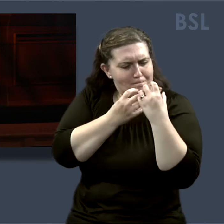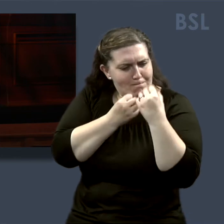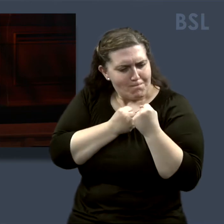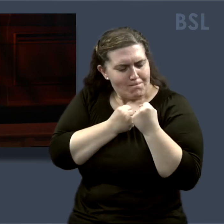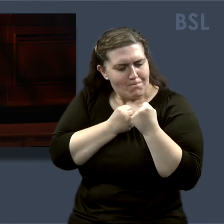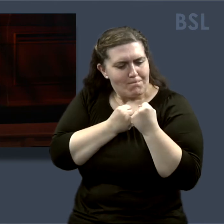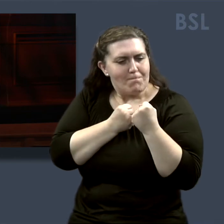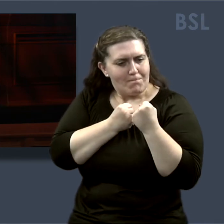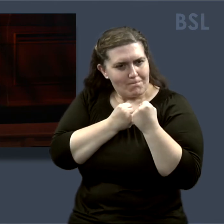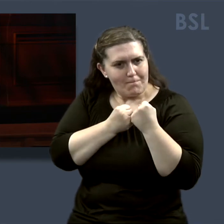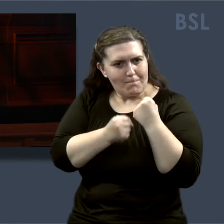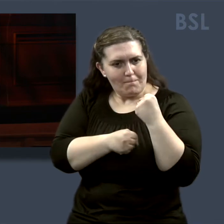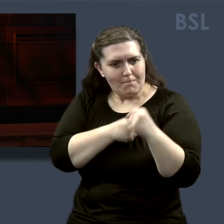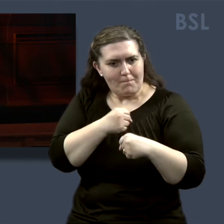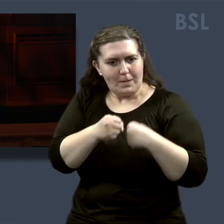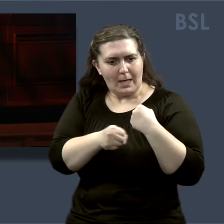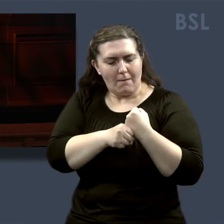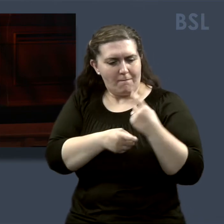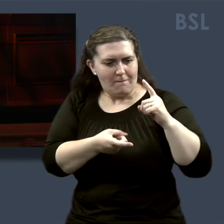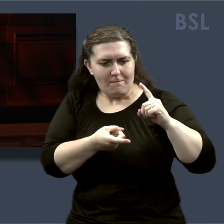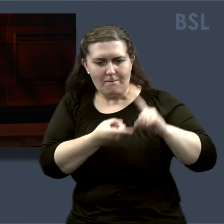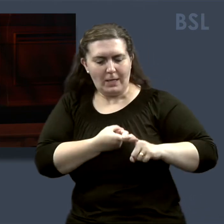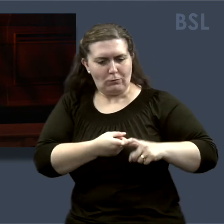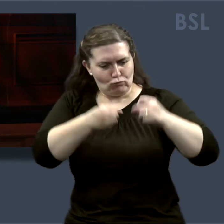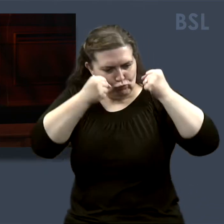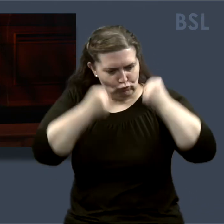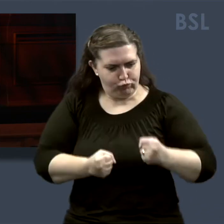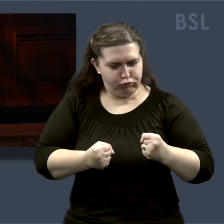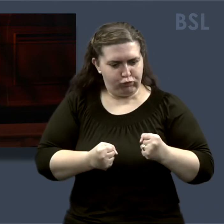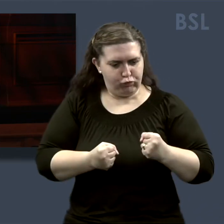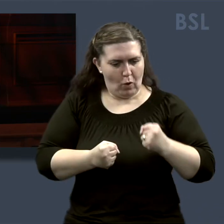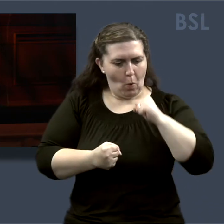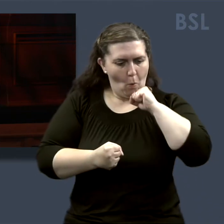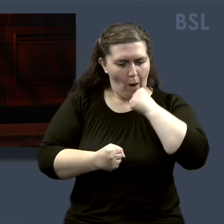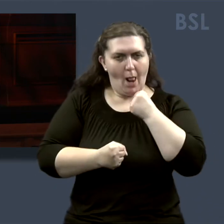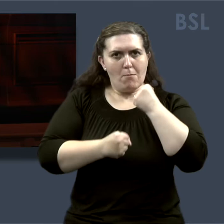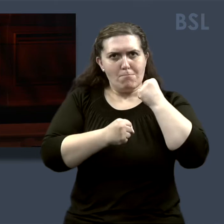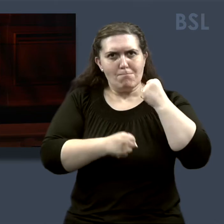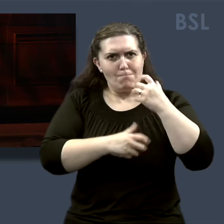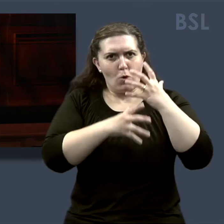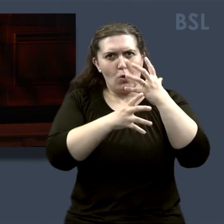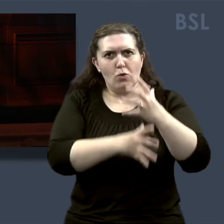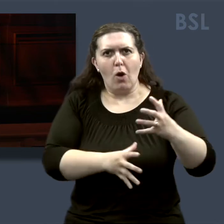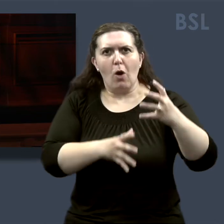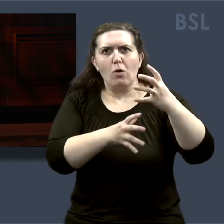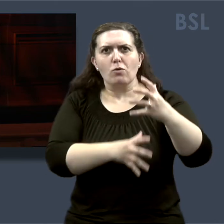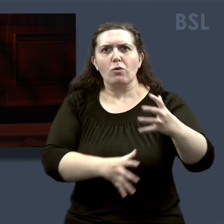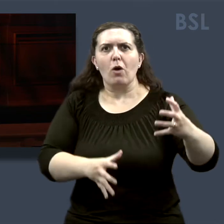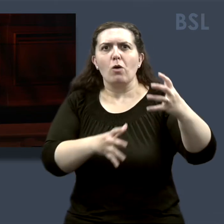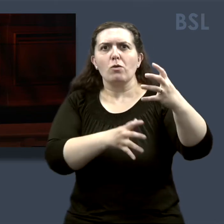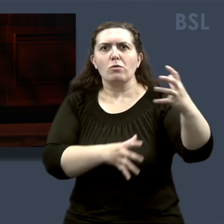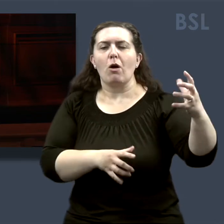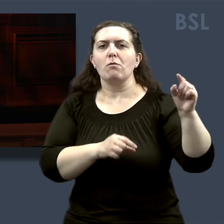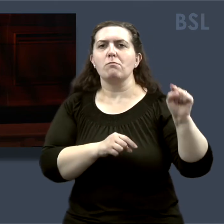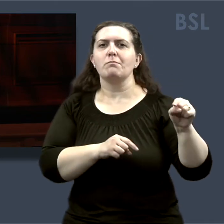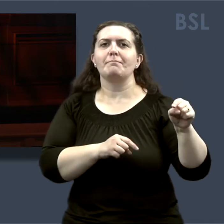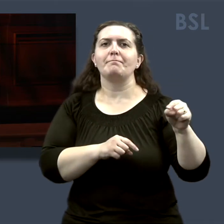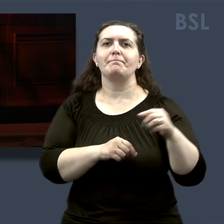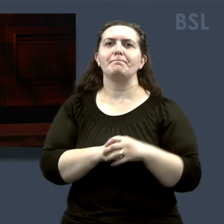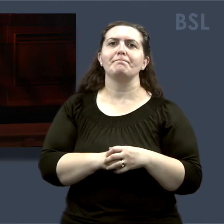As we do so, “it will get root, and grow up, and bring forth fruit.” Without this, “it withers away.”